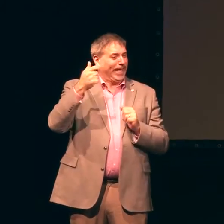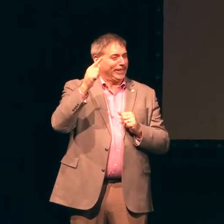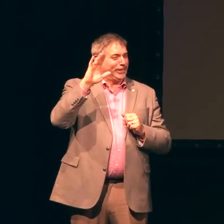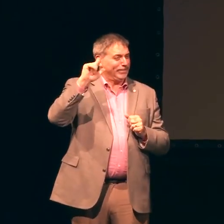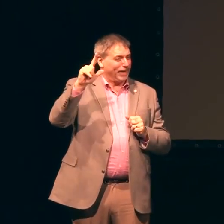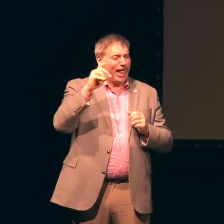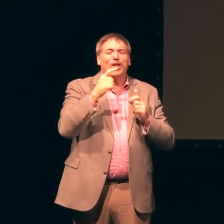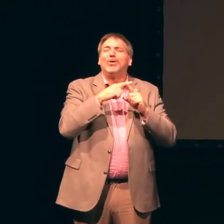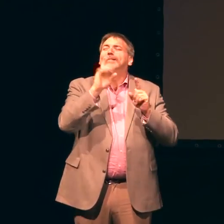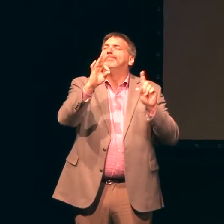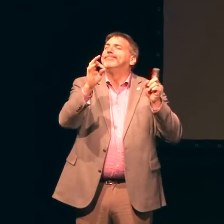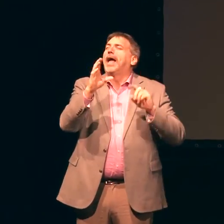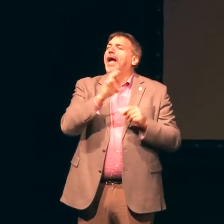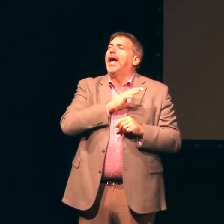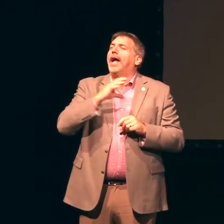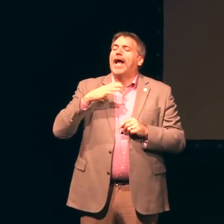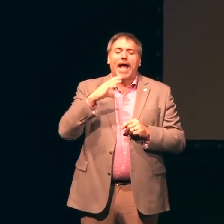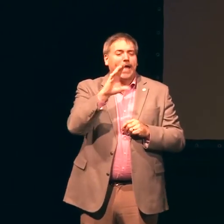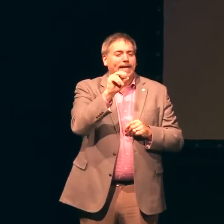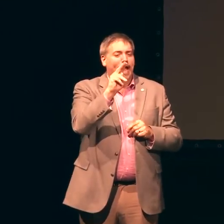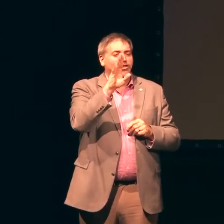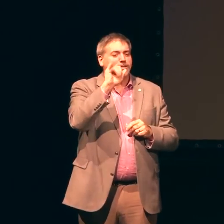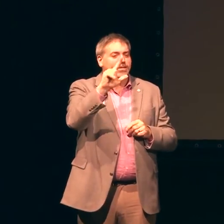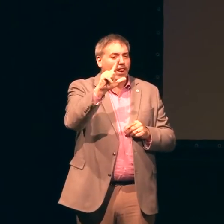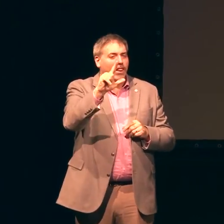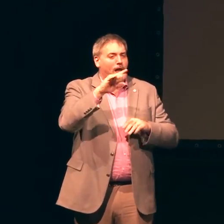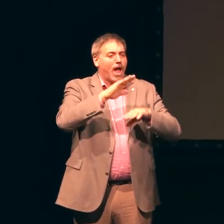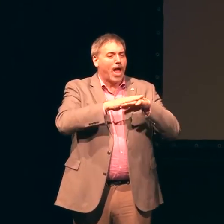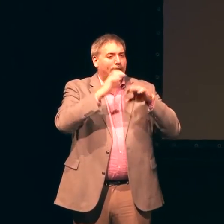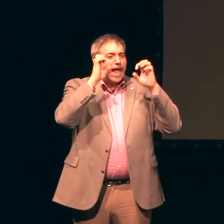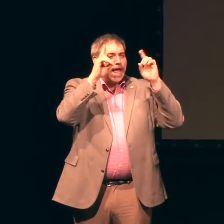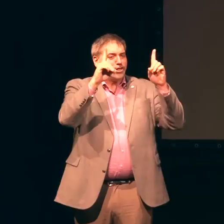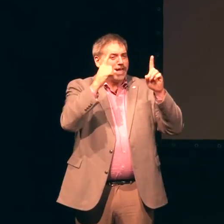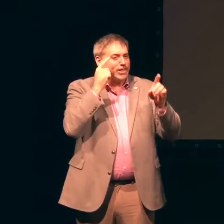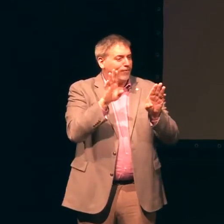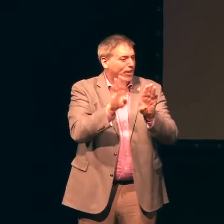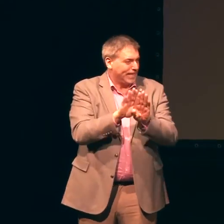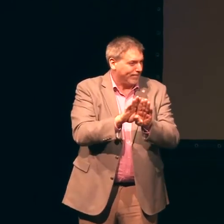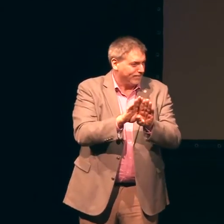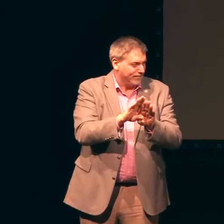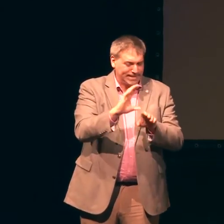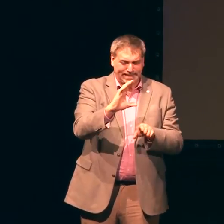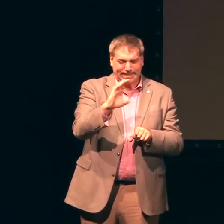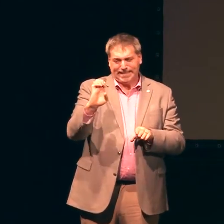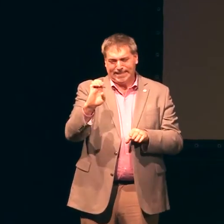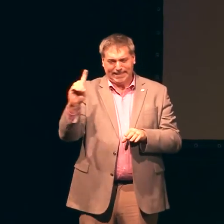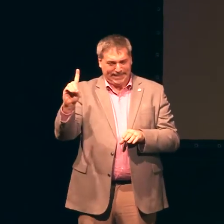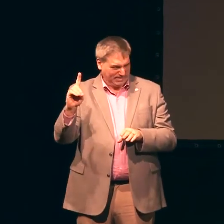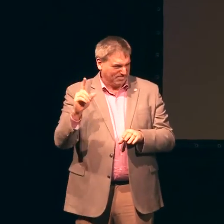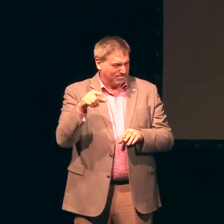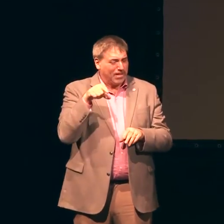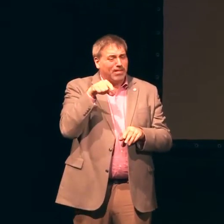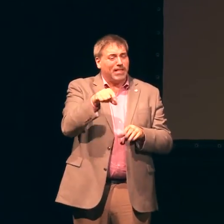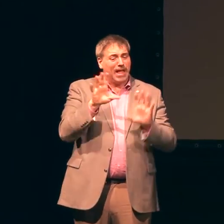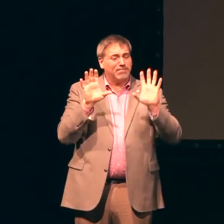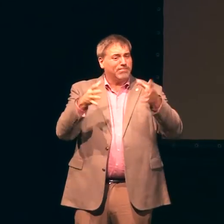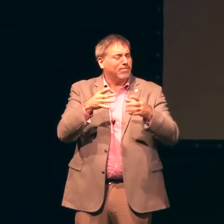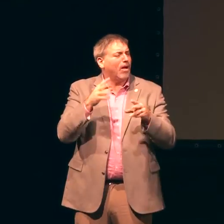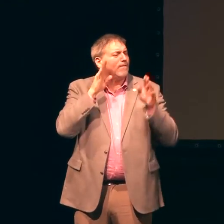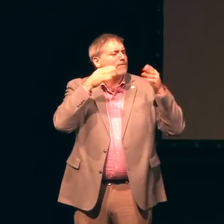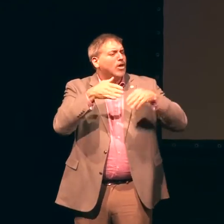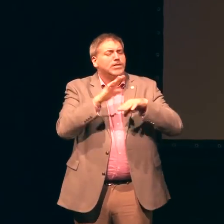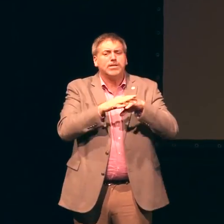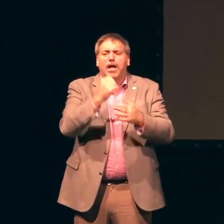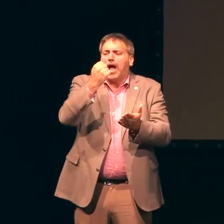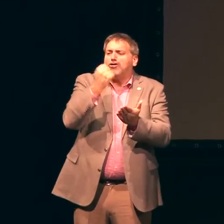at the first meeting with AG Bell was a council on education for the Deaf, CED meeting and